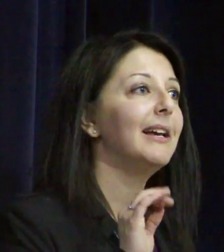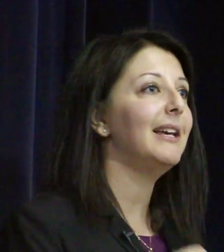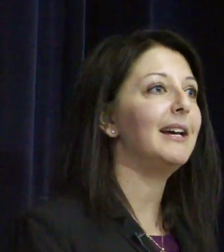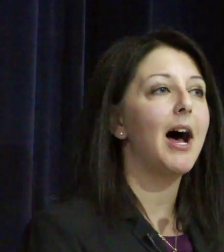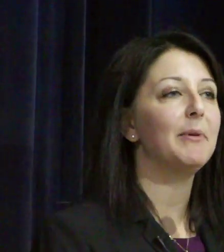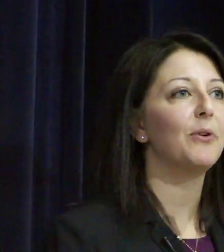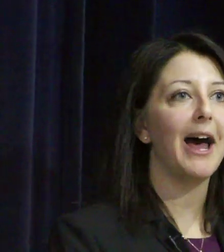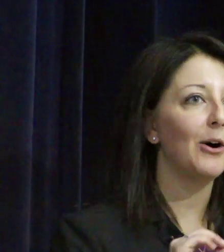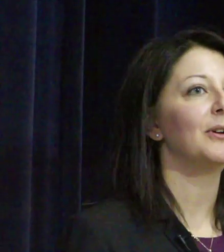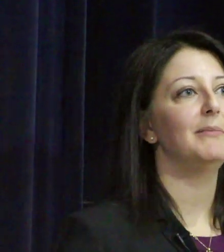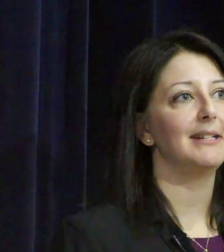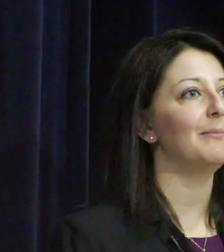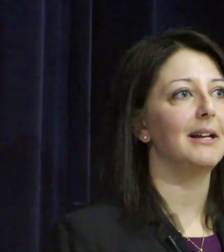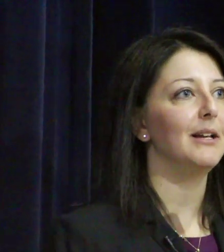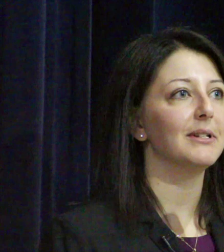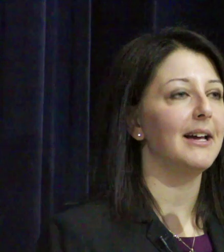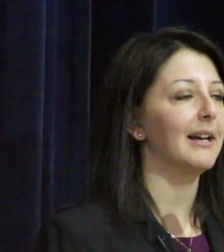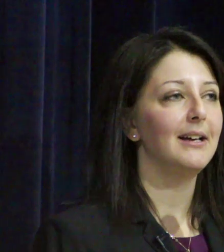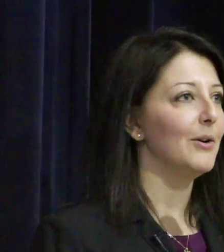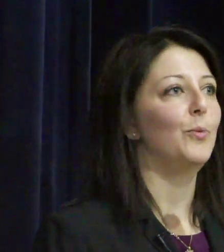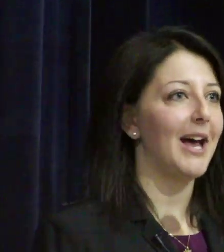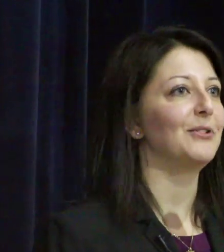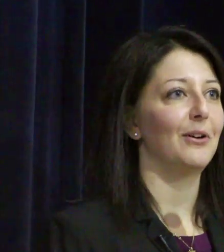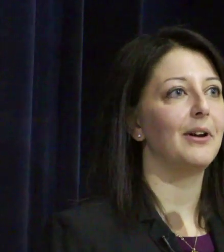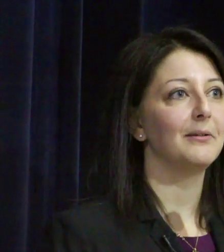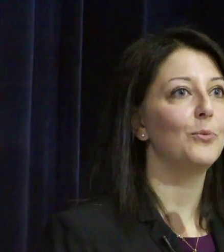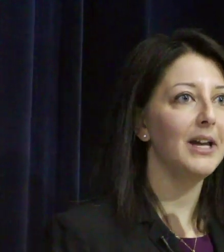you think?" Without missing a beat, he was like " We have to go there."